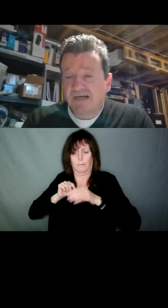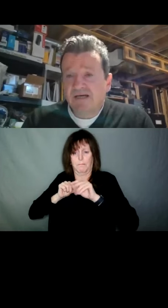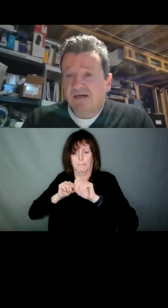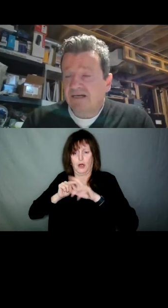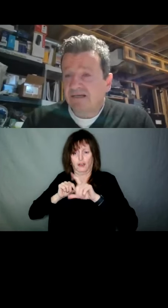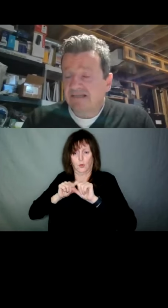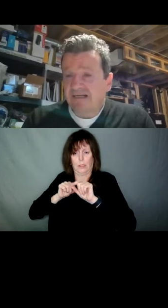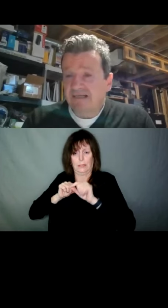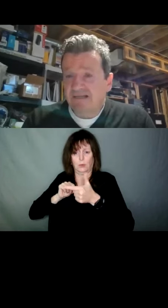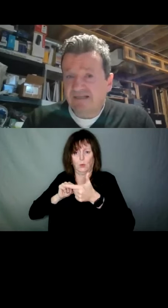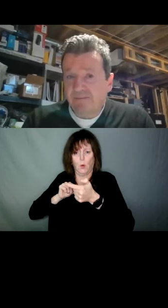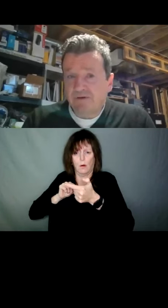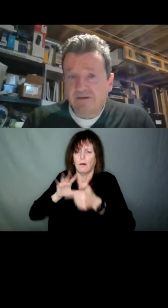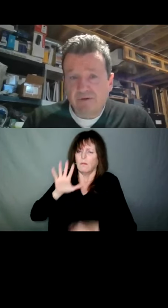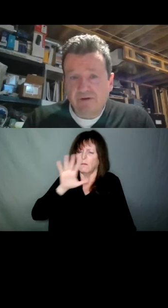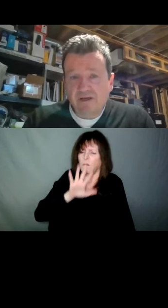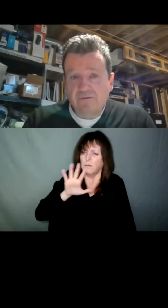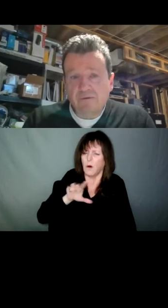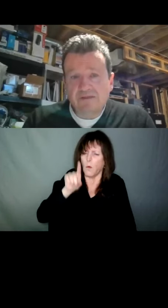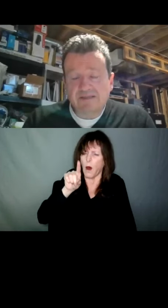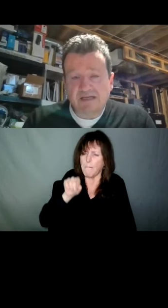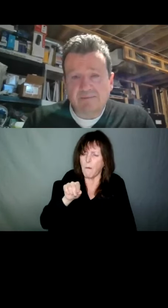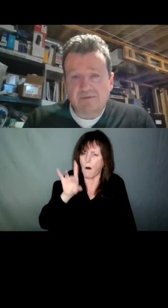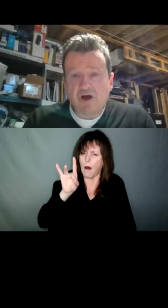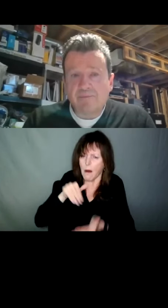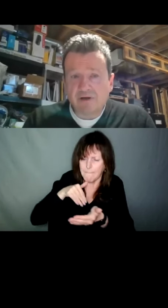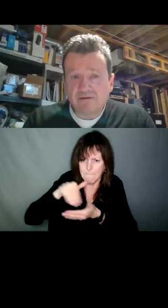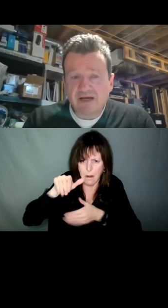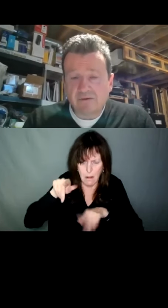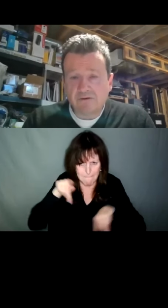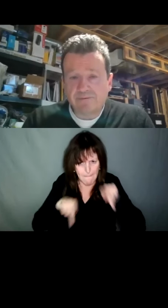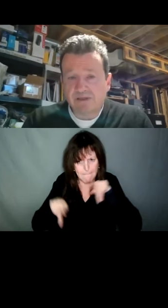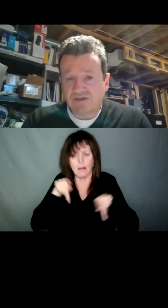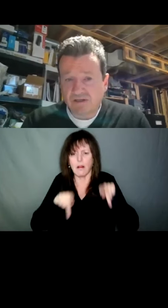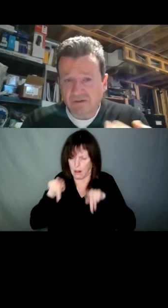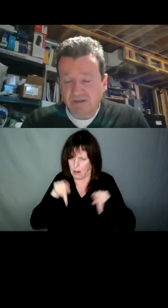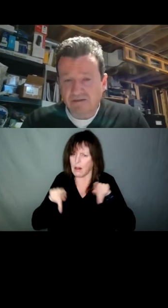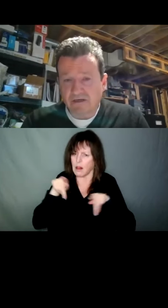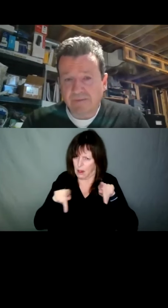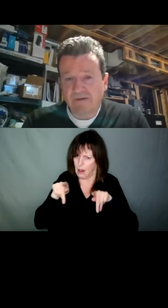. The first date was December 20, 2010 March 21 which is approximately 1.8 million people .